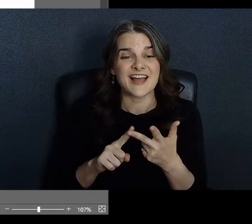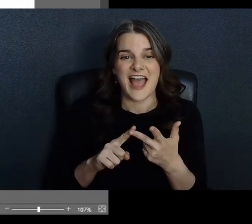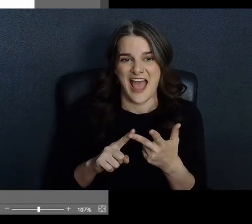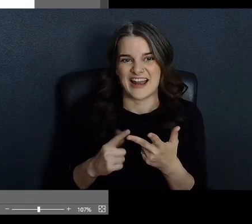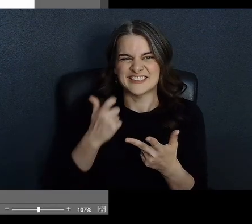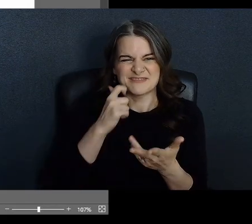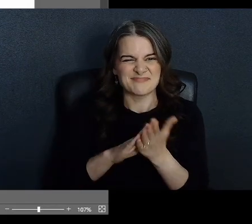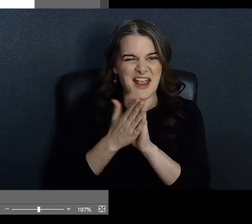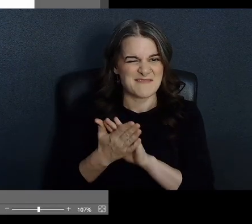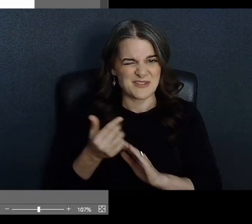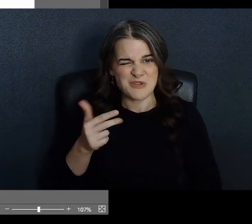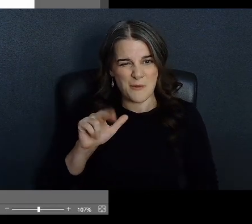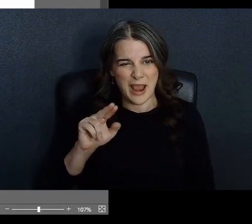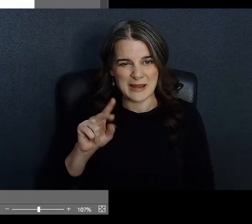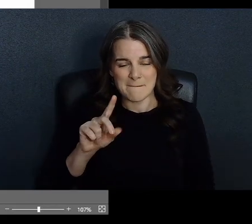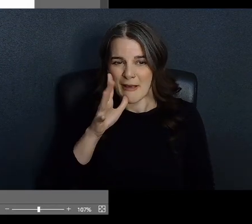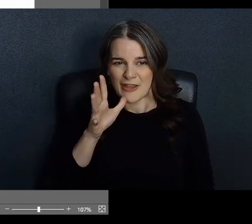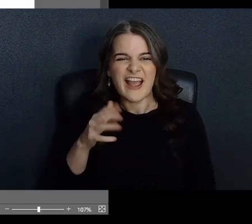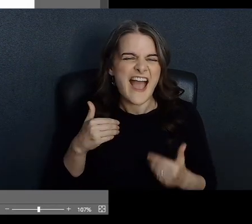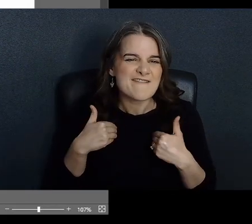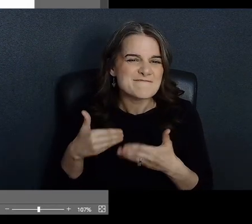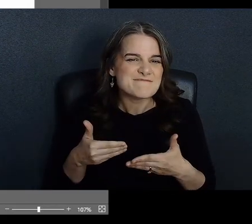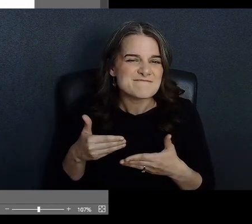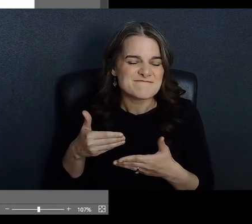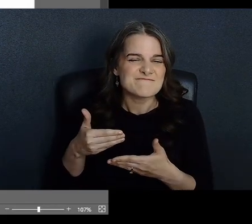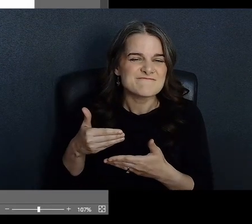And so I'm, again, living life to the fullest, as we say.